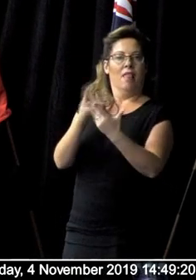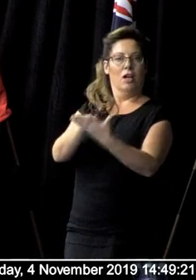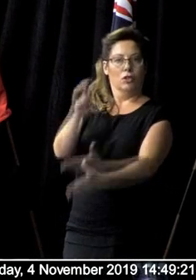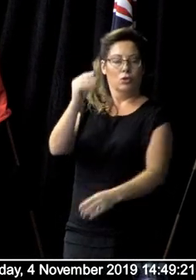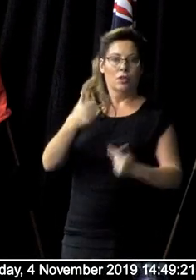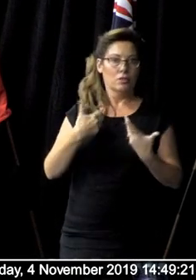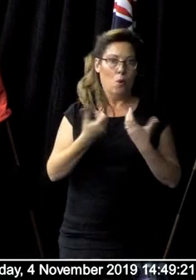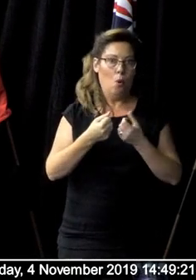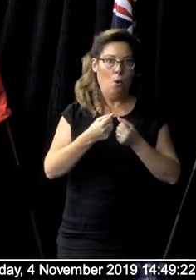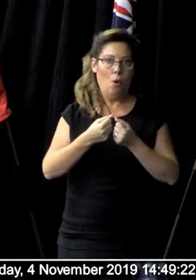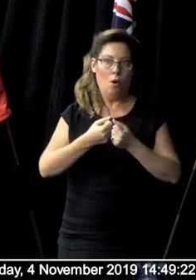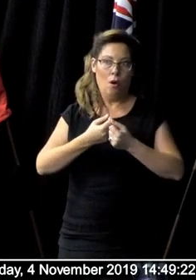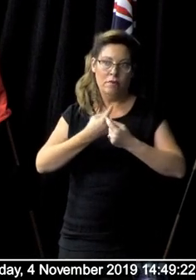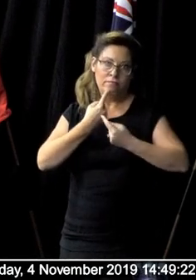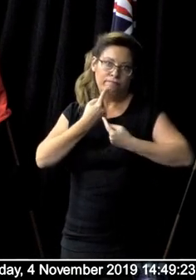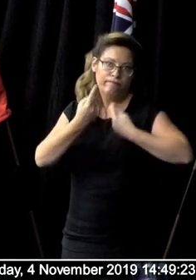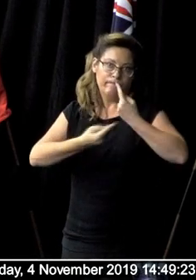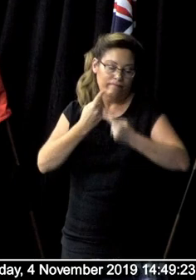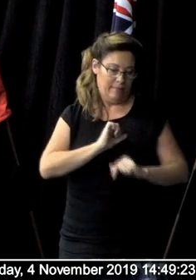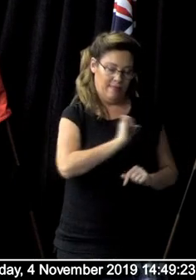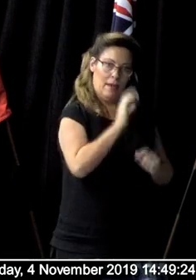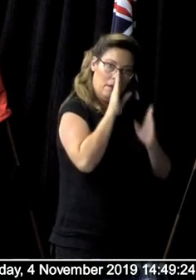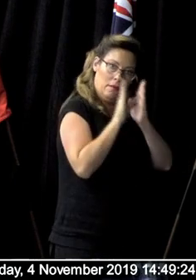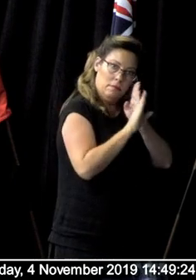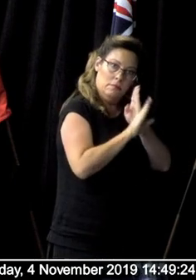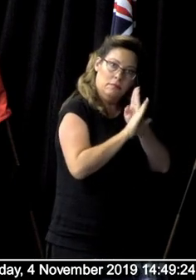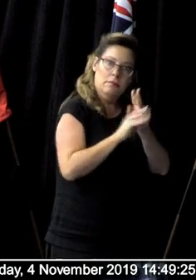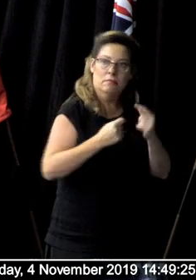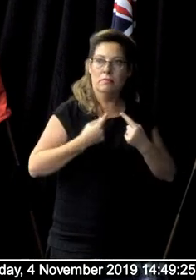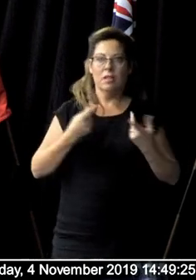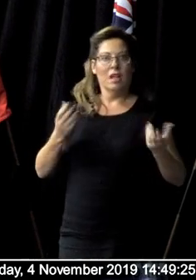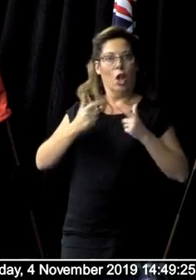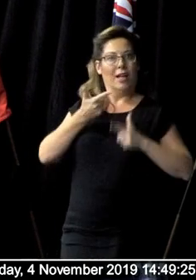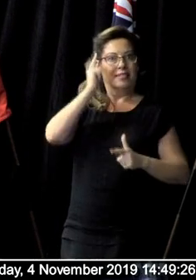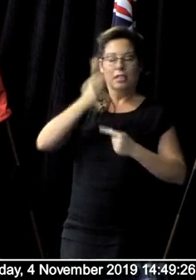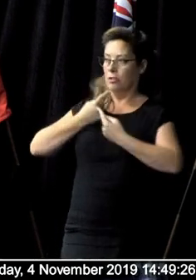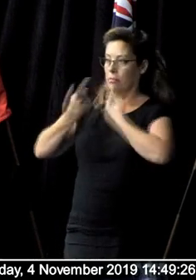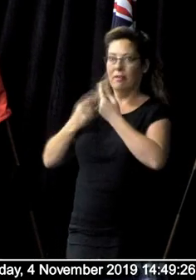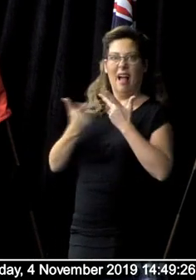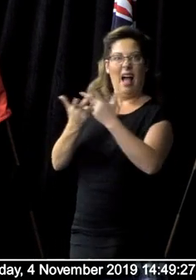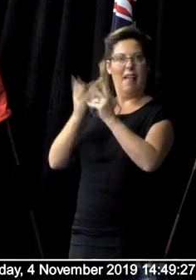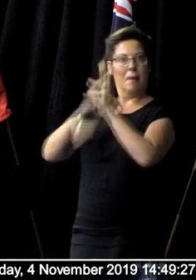So, you know, people talking in front of other parents about the student’s disability and support needs.